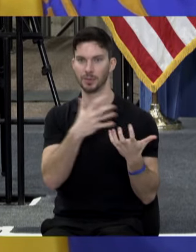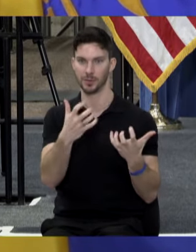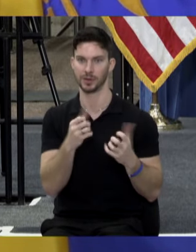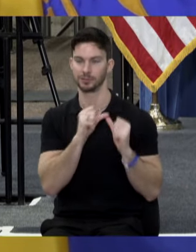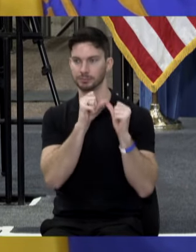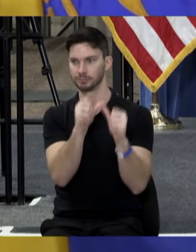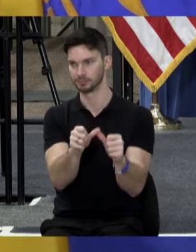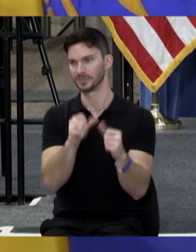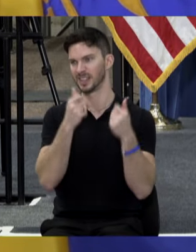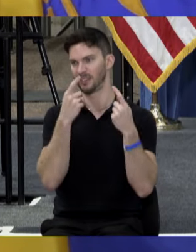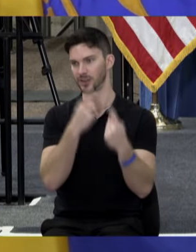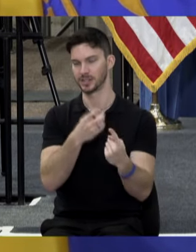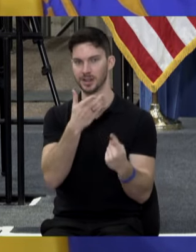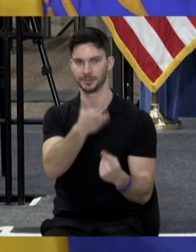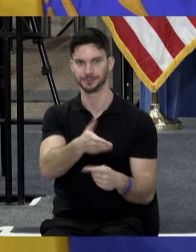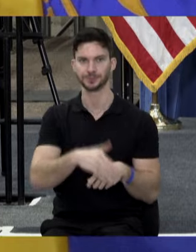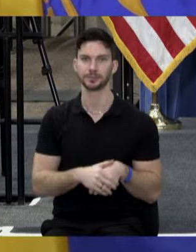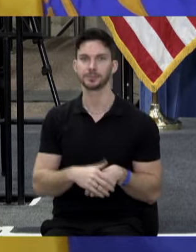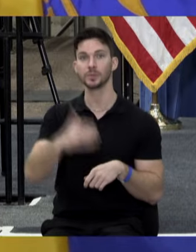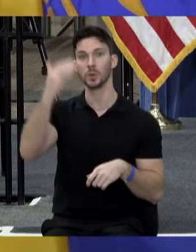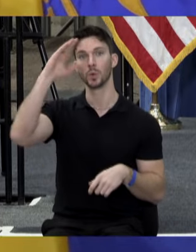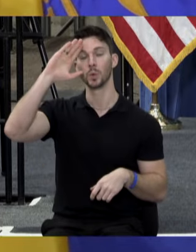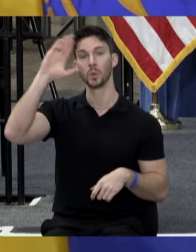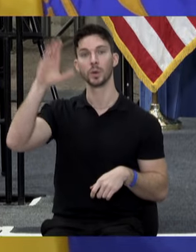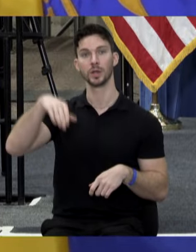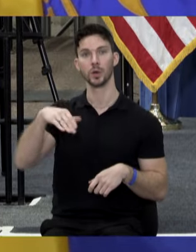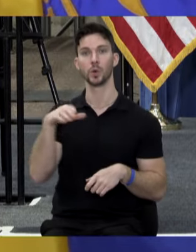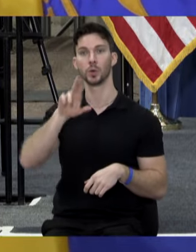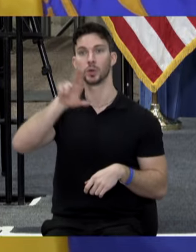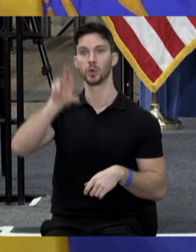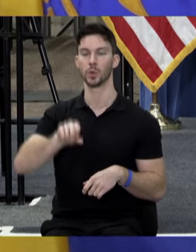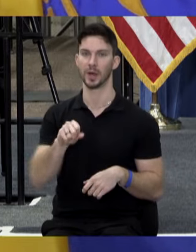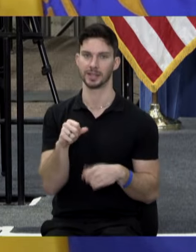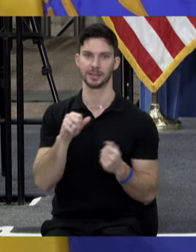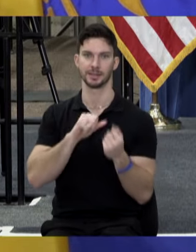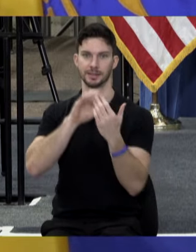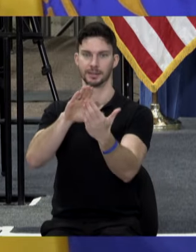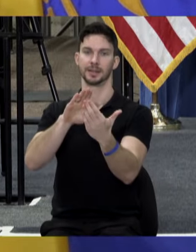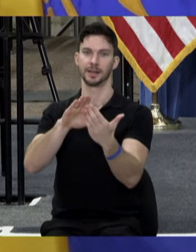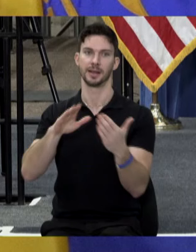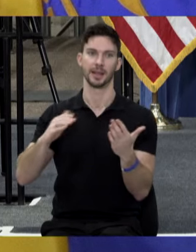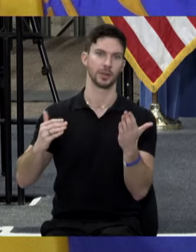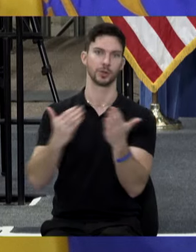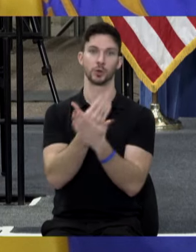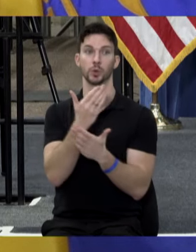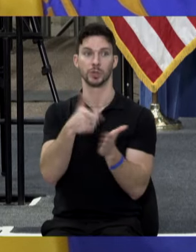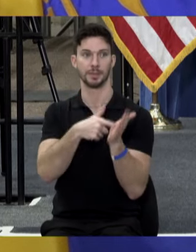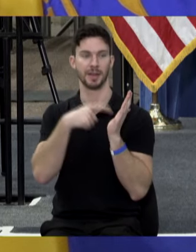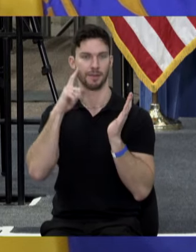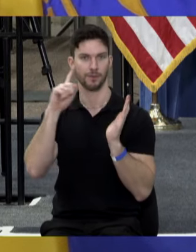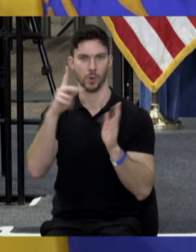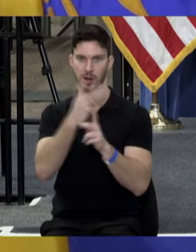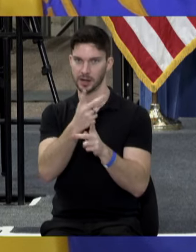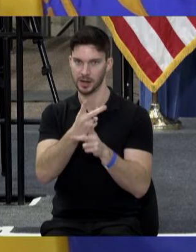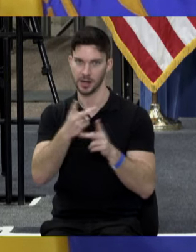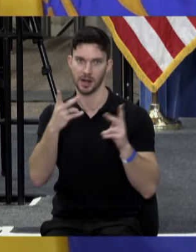We know the U.S. is facing an unprecedented demand for caregiving, fueled by the rapid growth in the